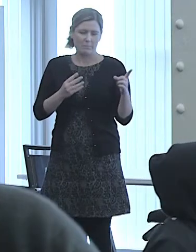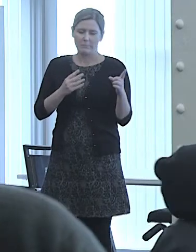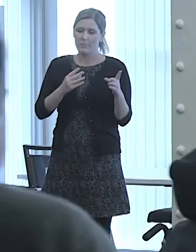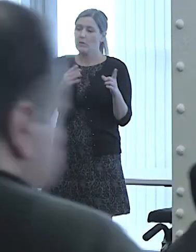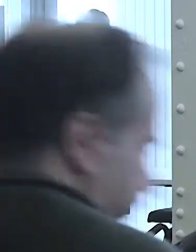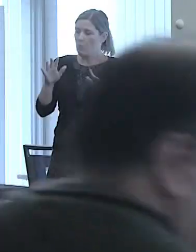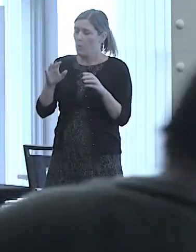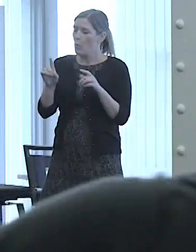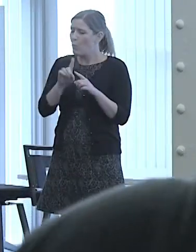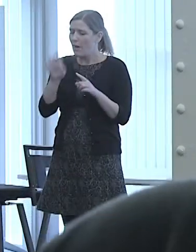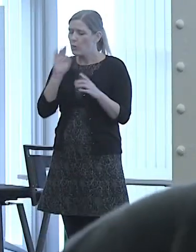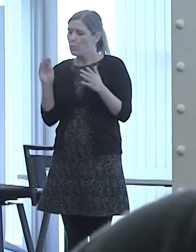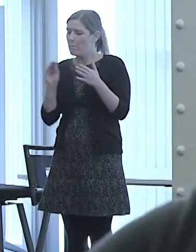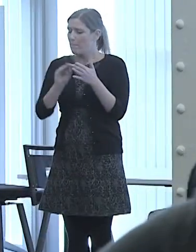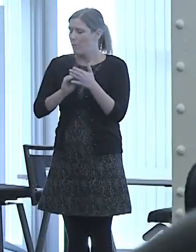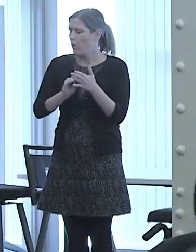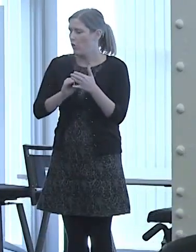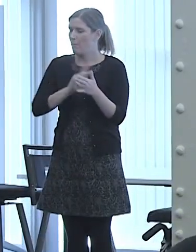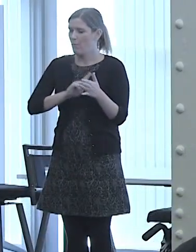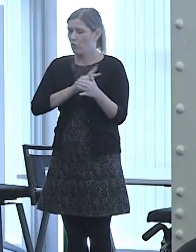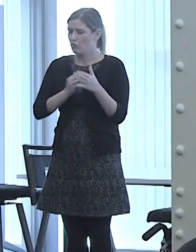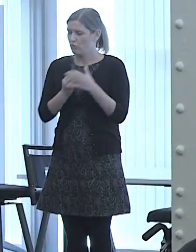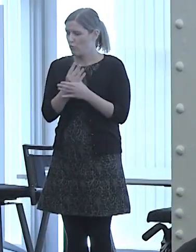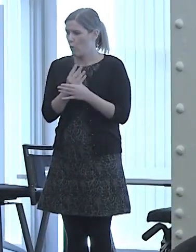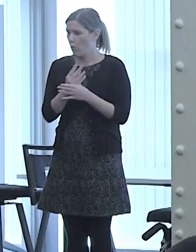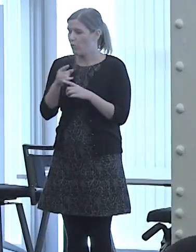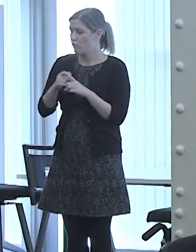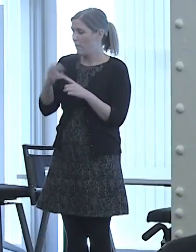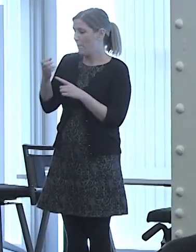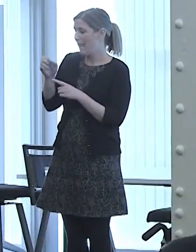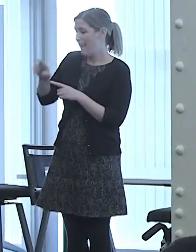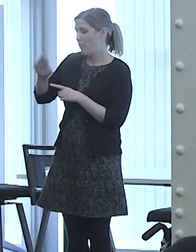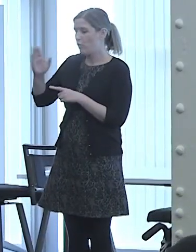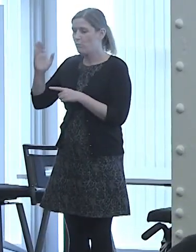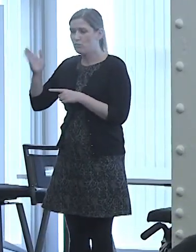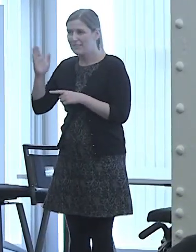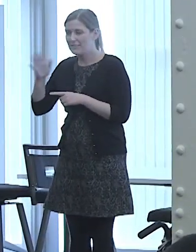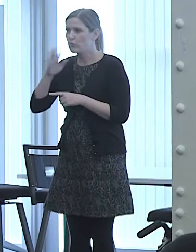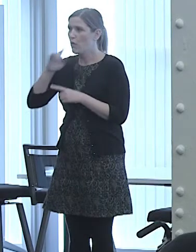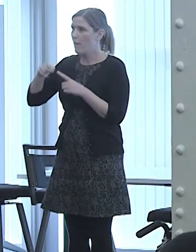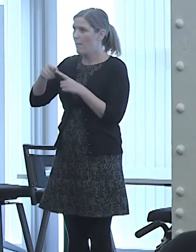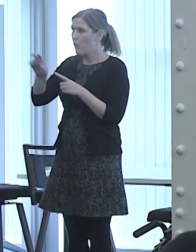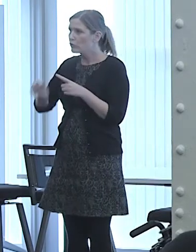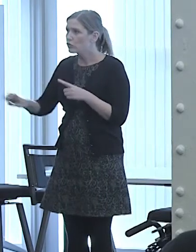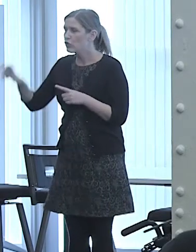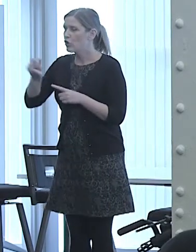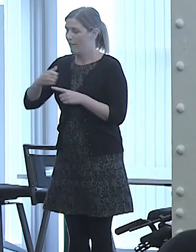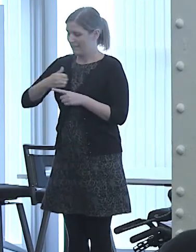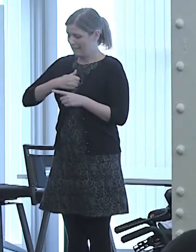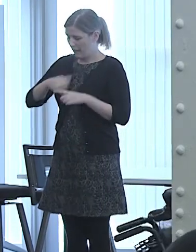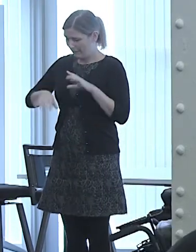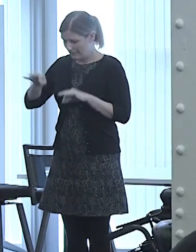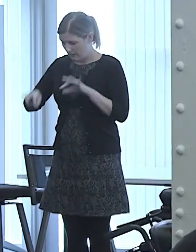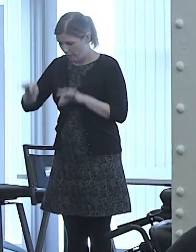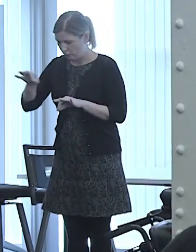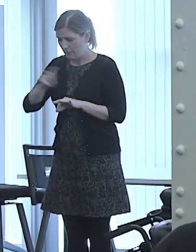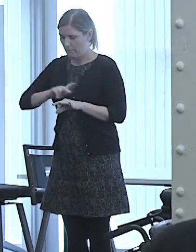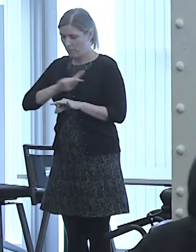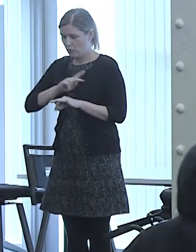going off of Heather's presentation, talking about her journey of self discovery and personal growth. You've talked about these societal issues